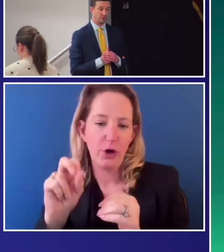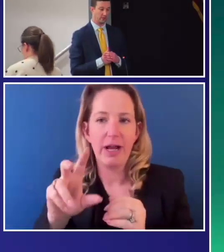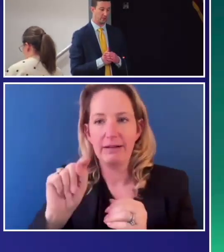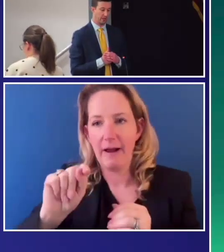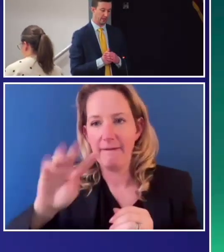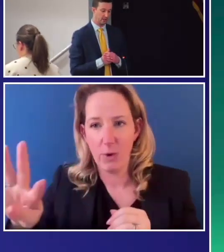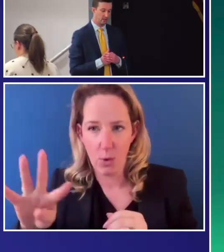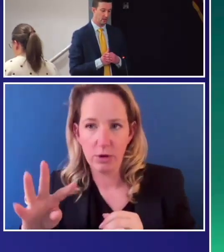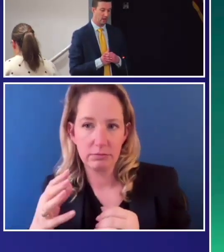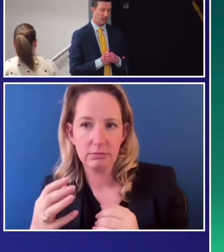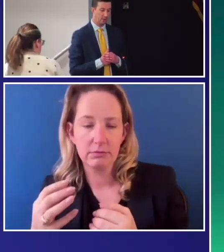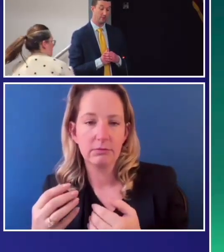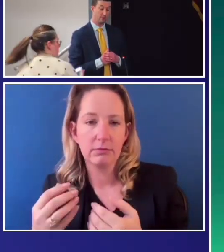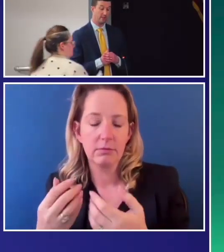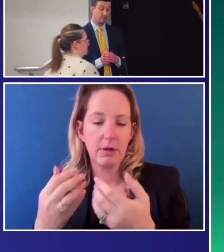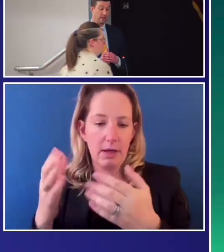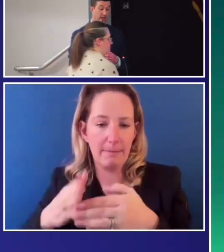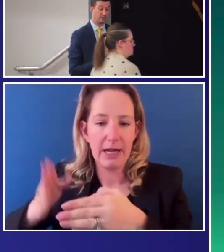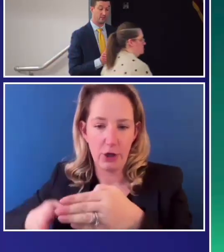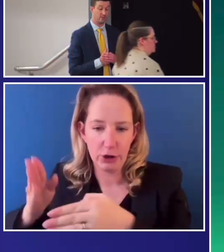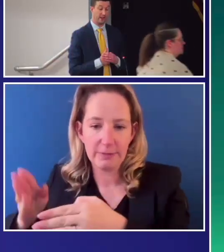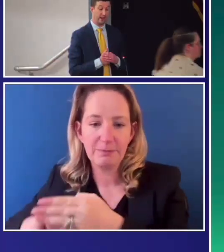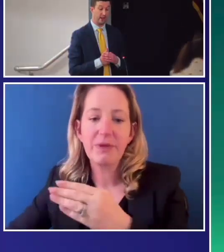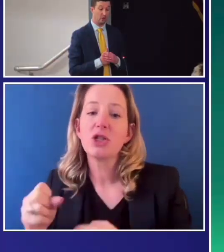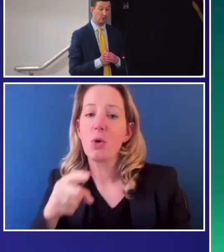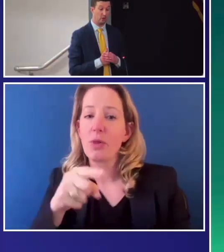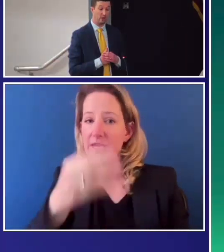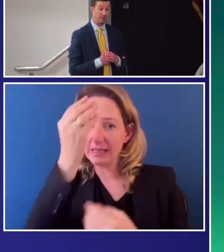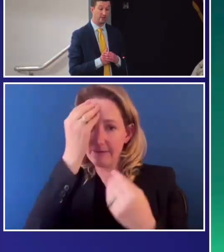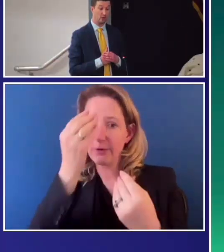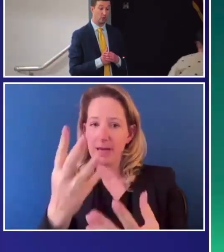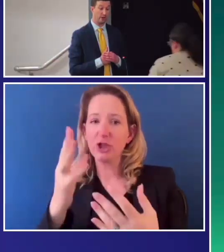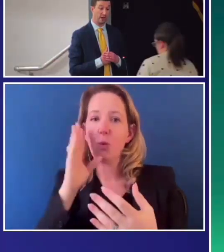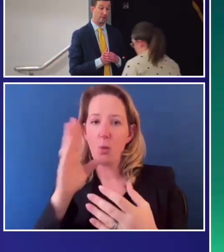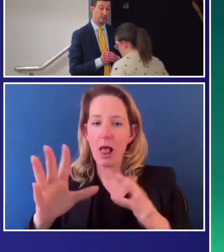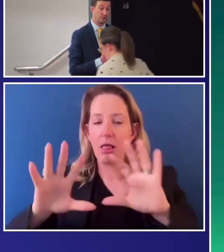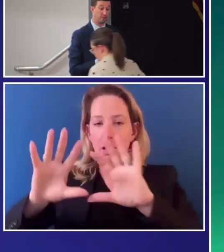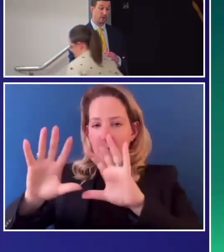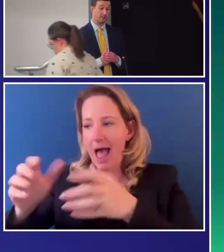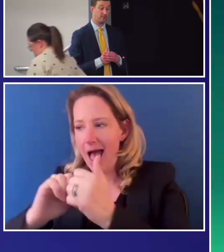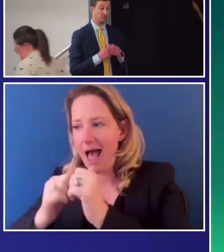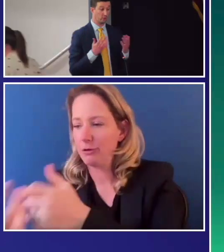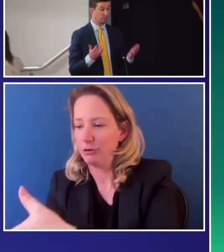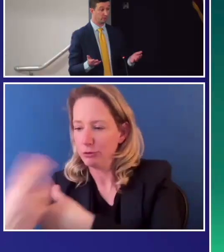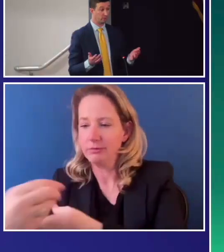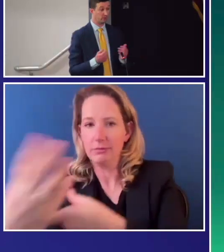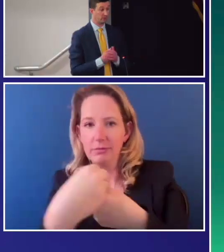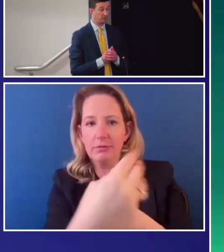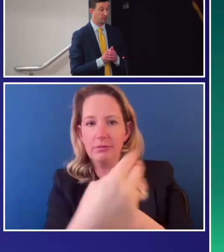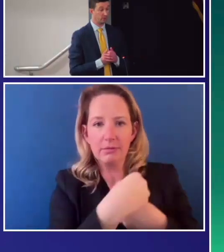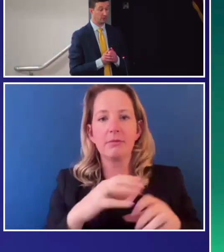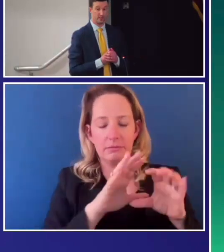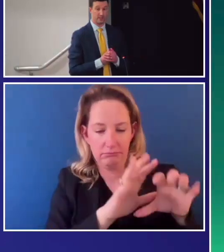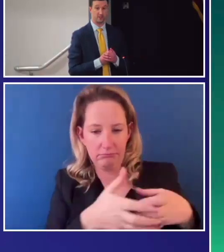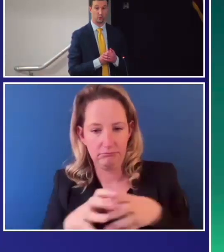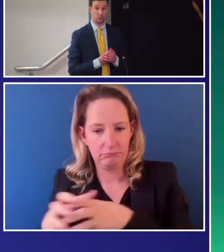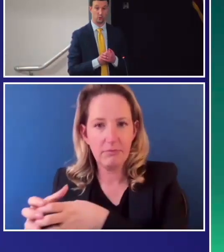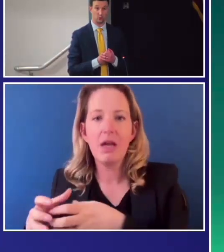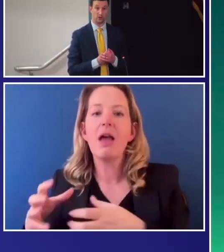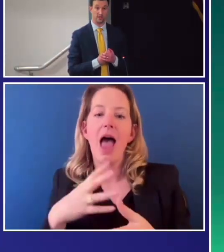to explain and provide some analysis on how the cohort aggregation process that we've proposed in the amendatory text would work.